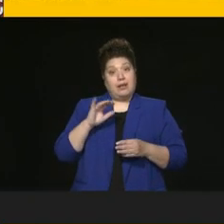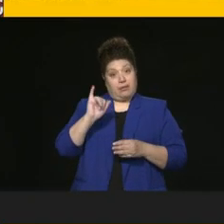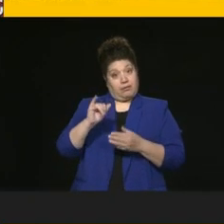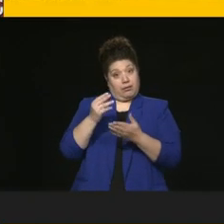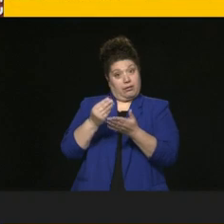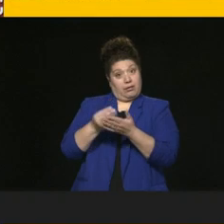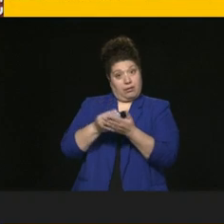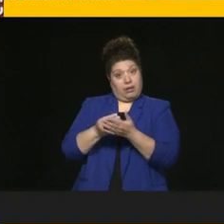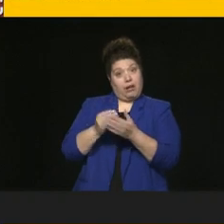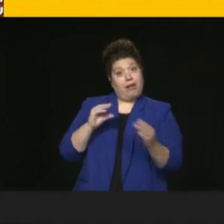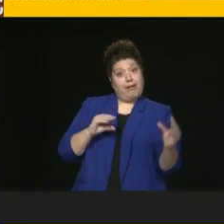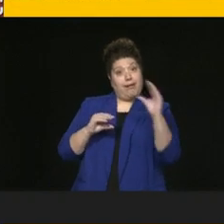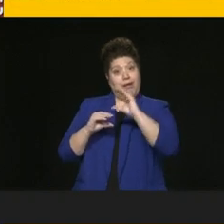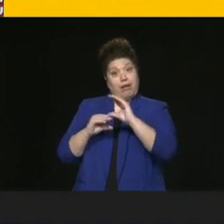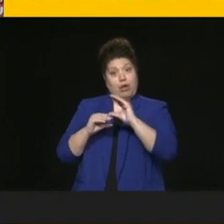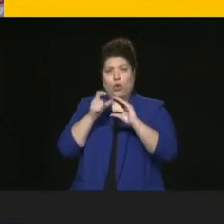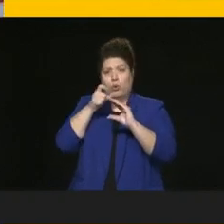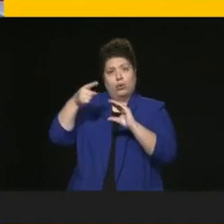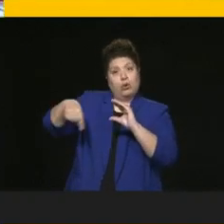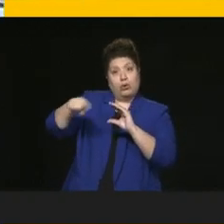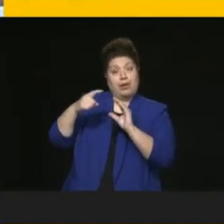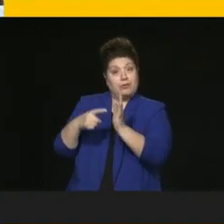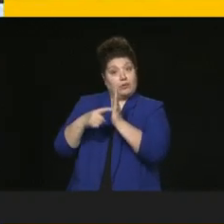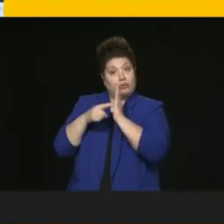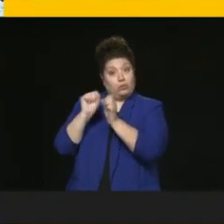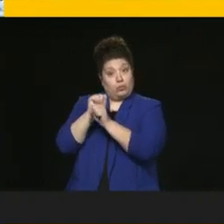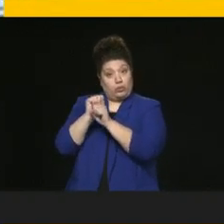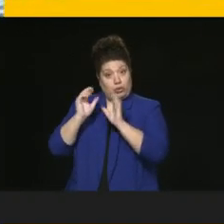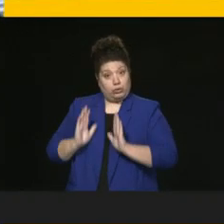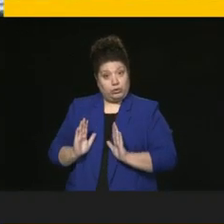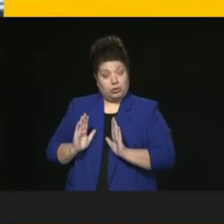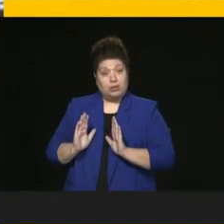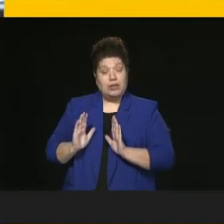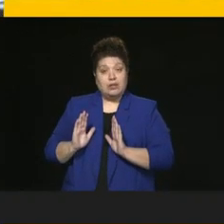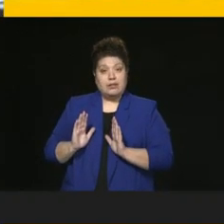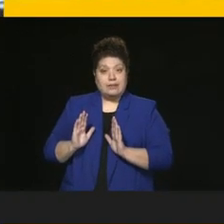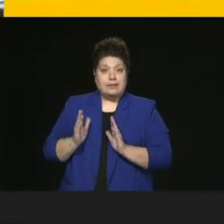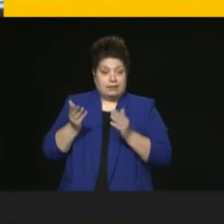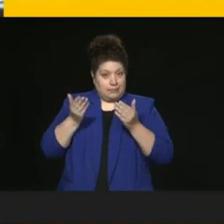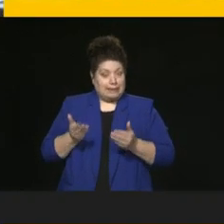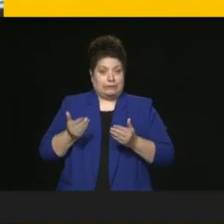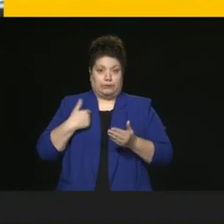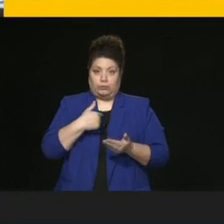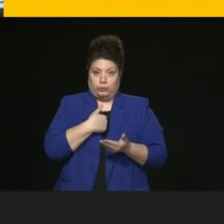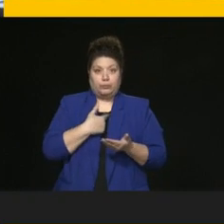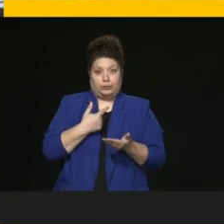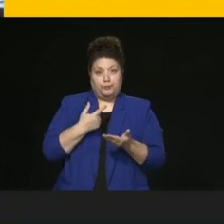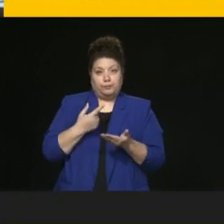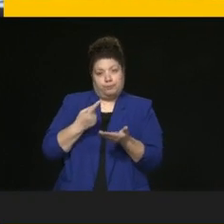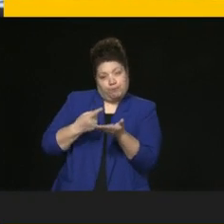CARLA. ON THE TOP-UP FOR ESSENTIAL